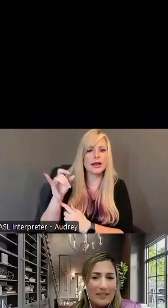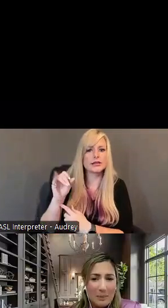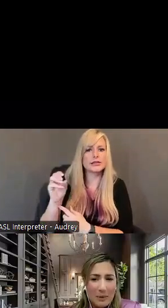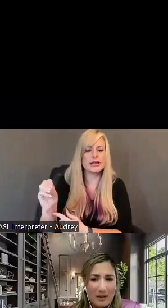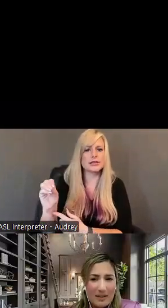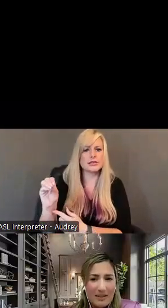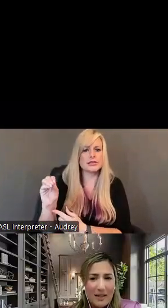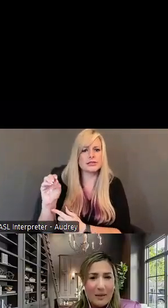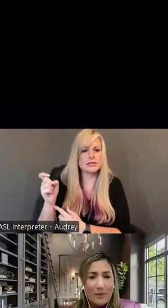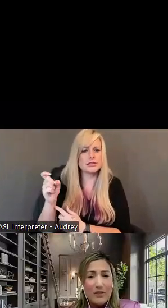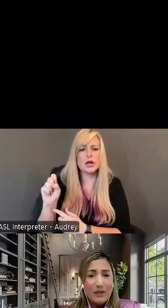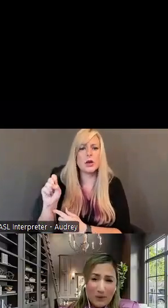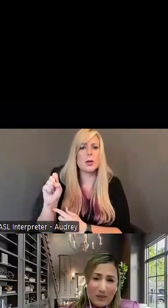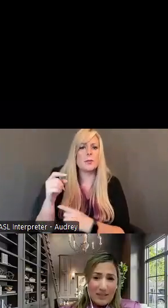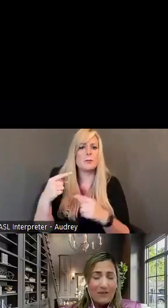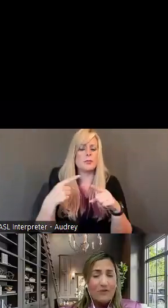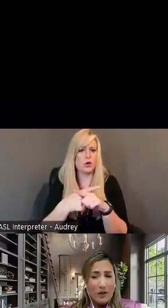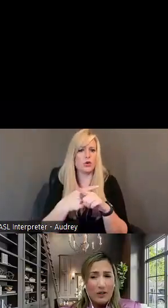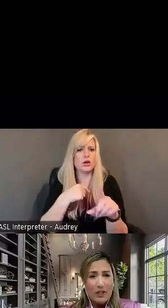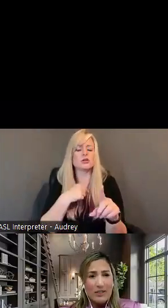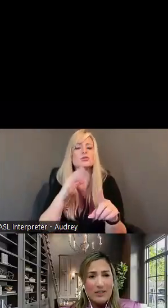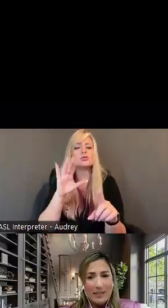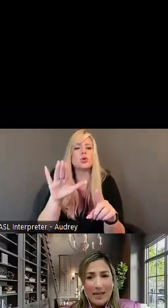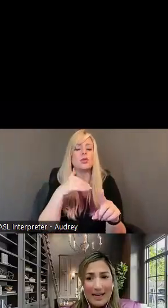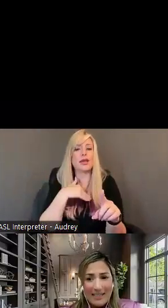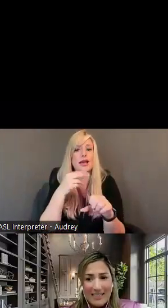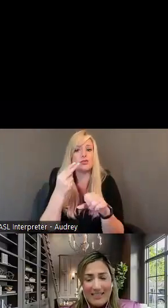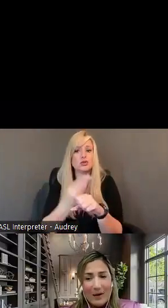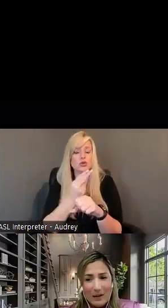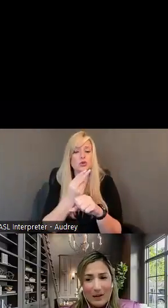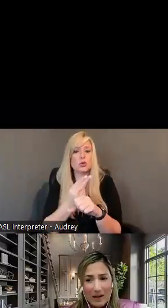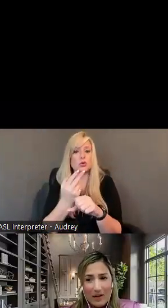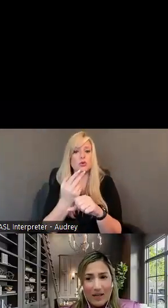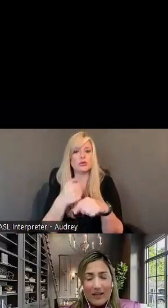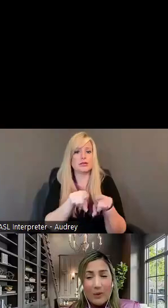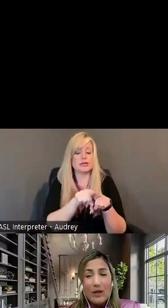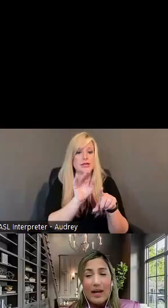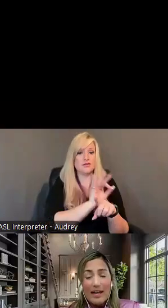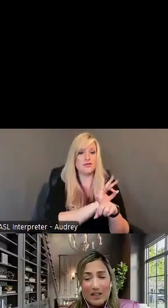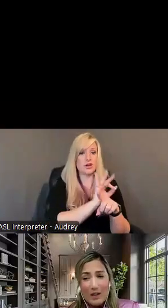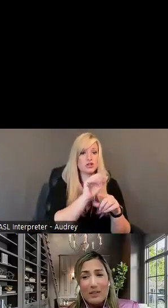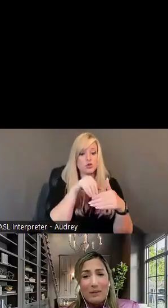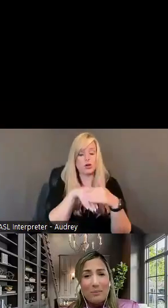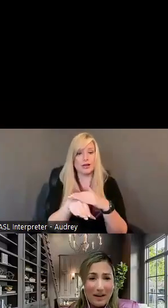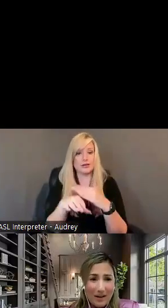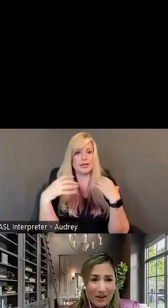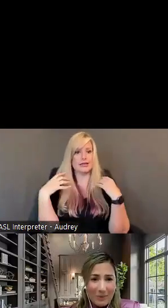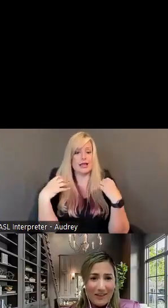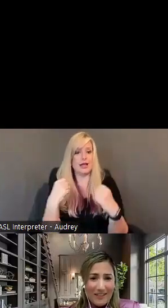disabilities must use the same functions to access healthcare that would actually be impaired by the